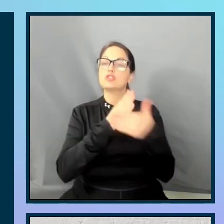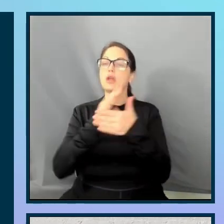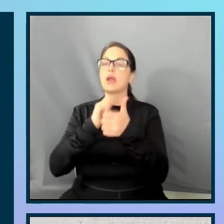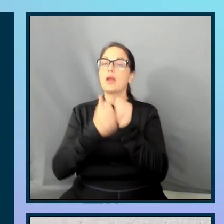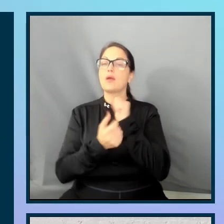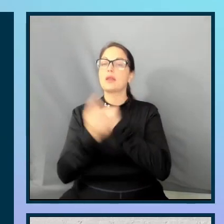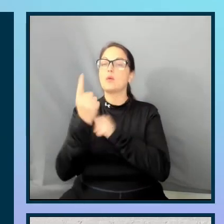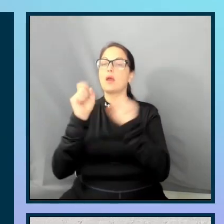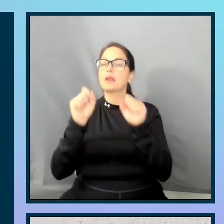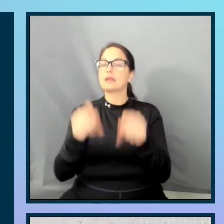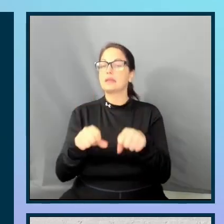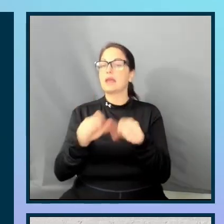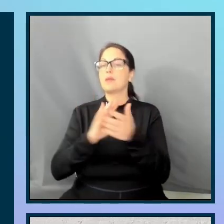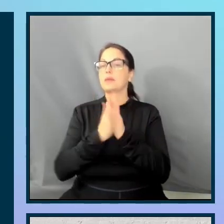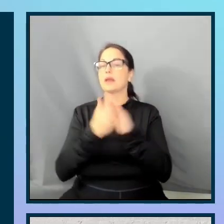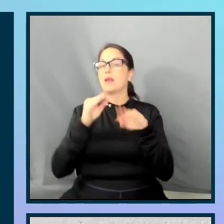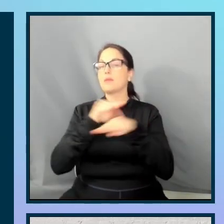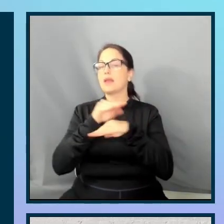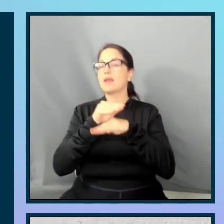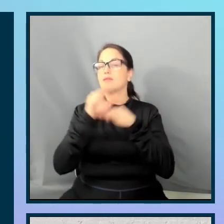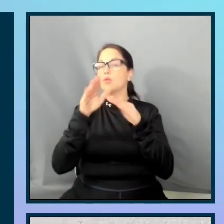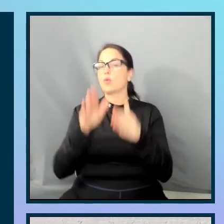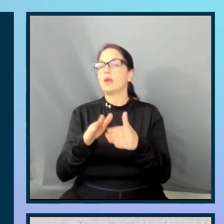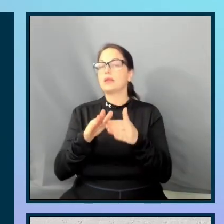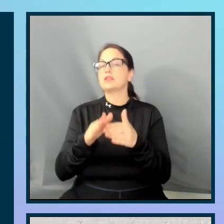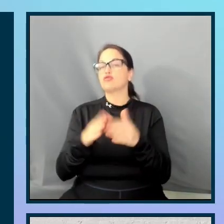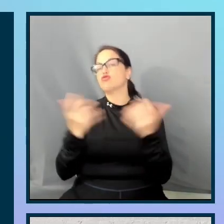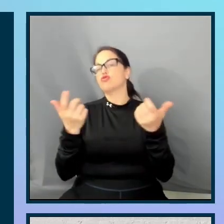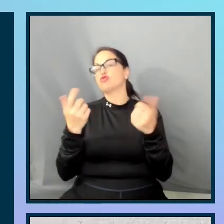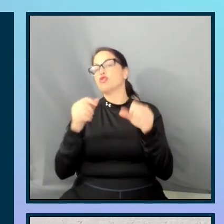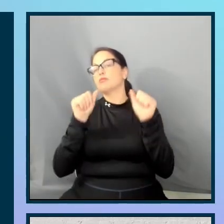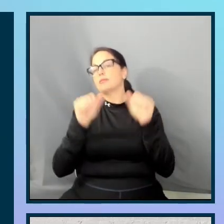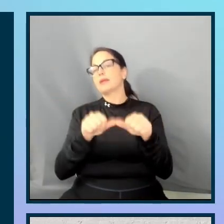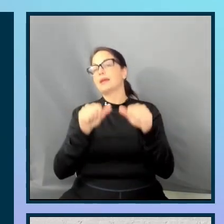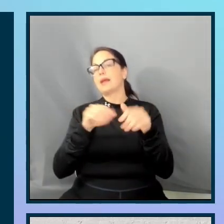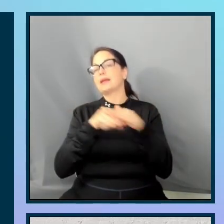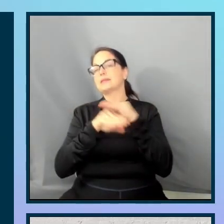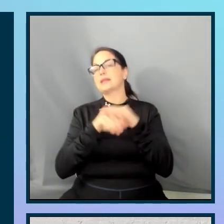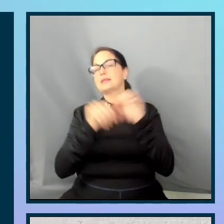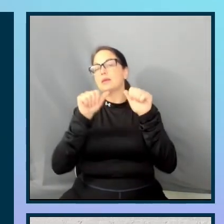an influential accessibility evangelist, regardless of their title or prior training.